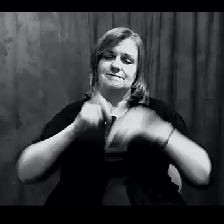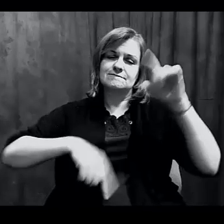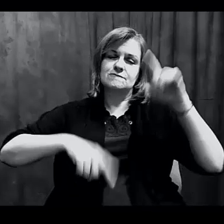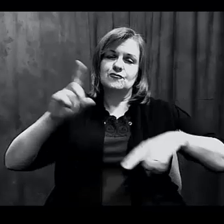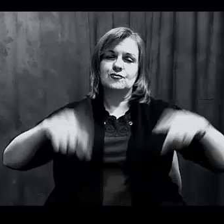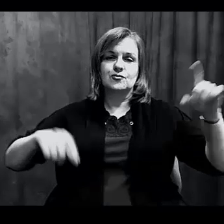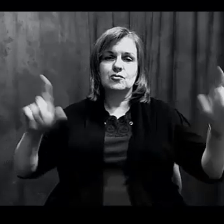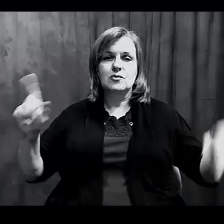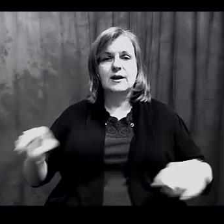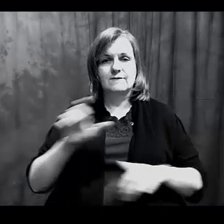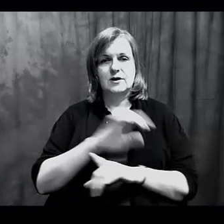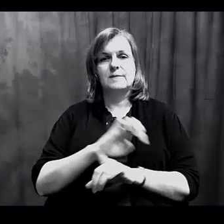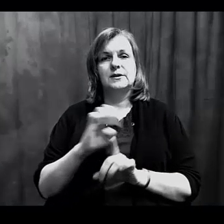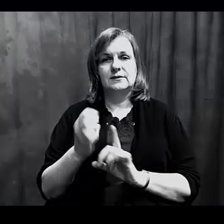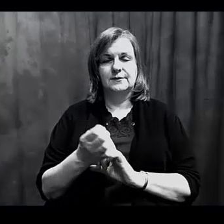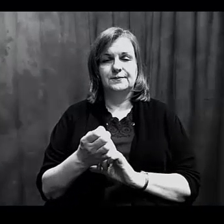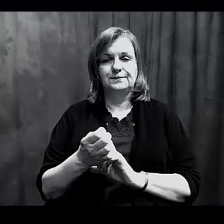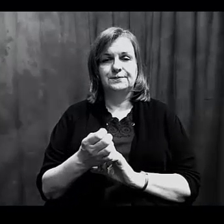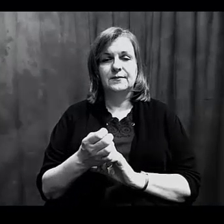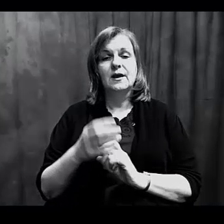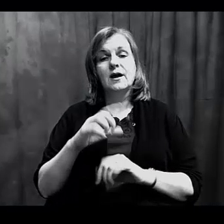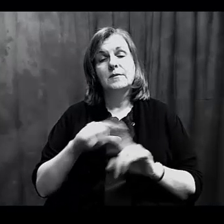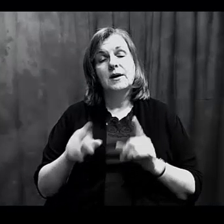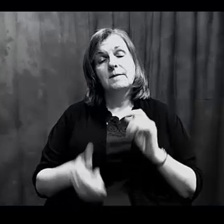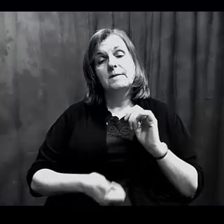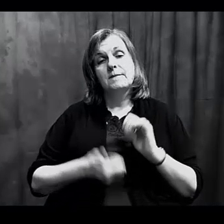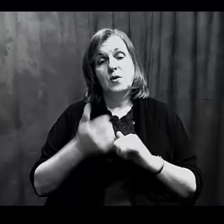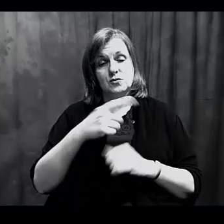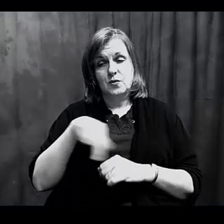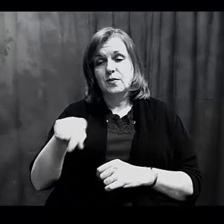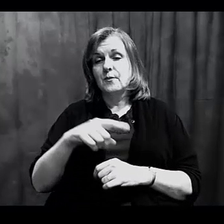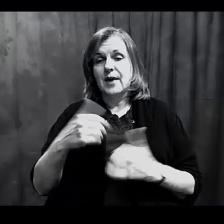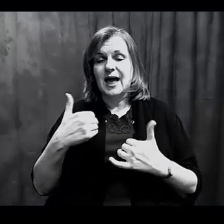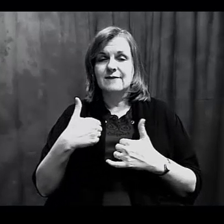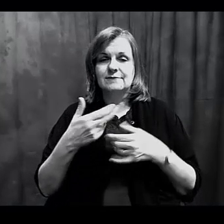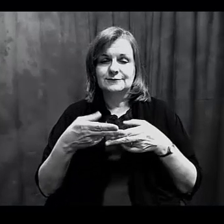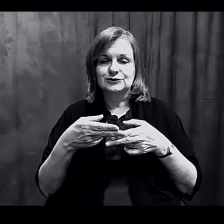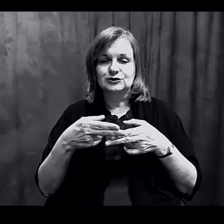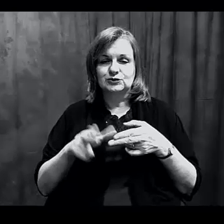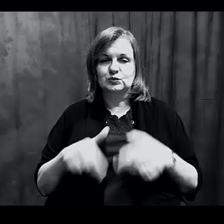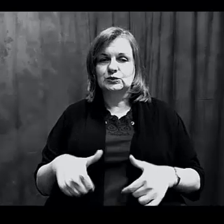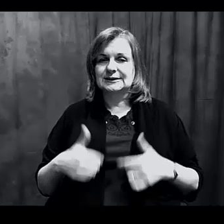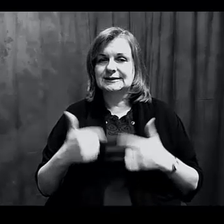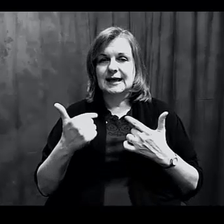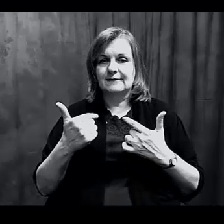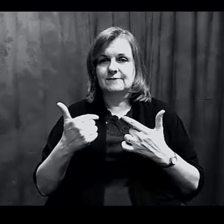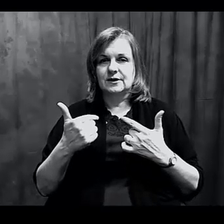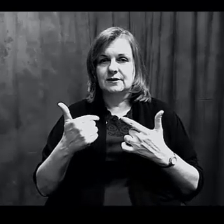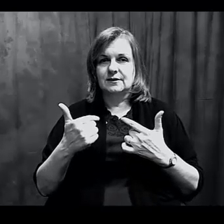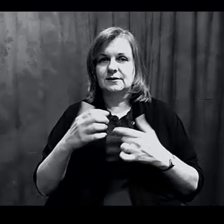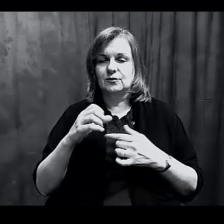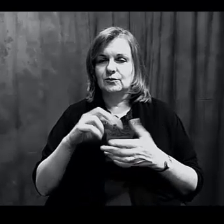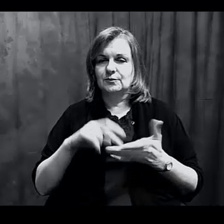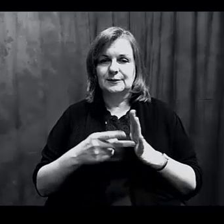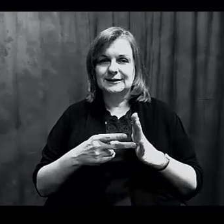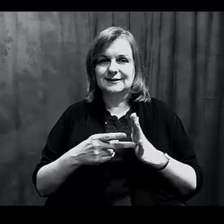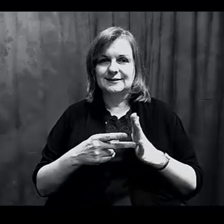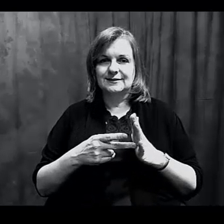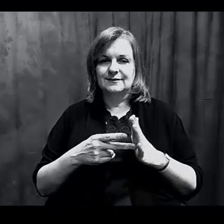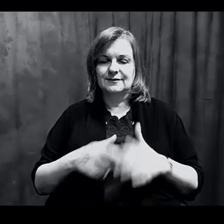It is going to allow a lot more development of some of these criteria some of these derived characters and within this group the